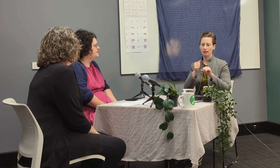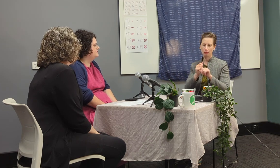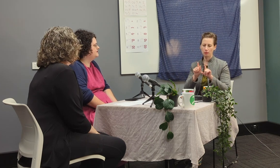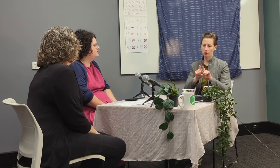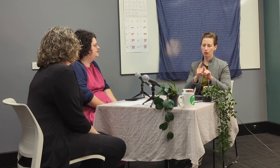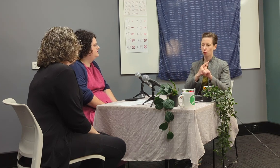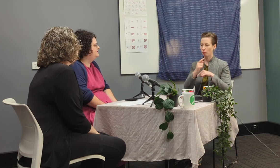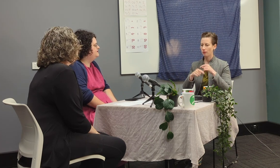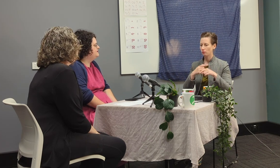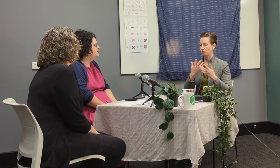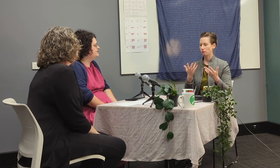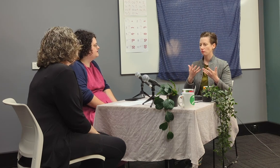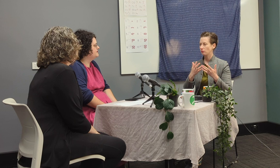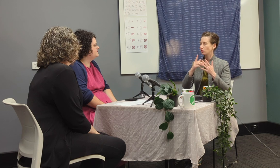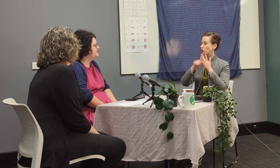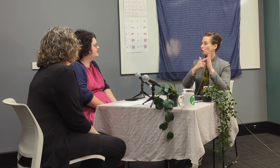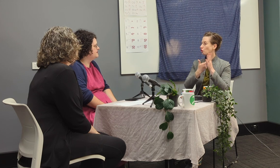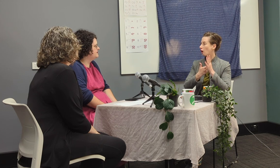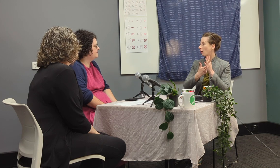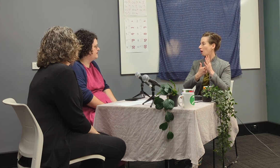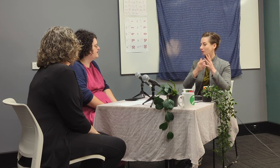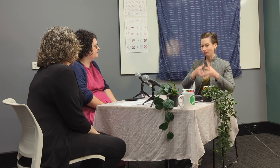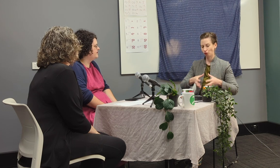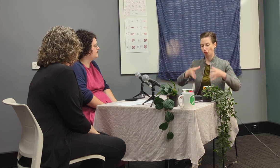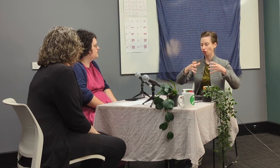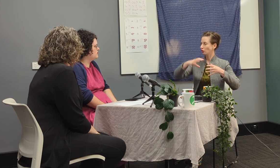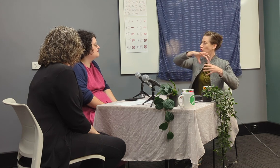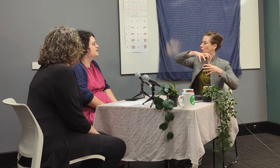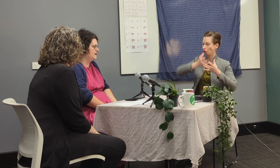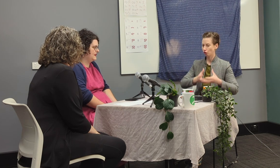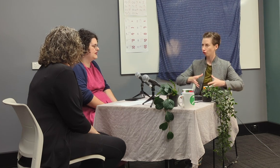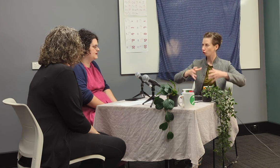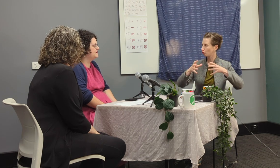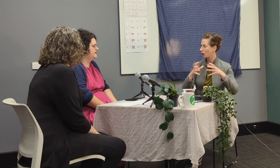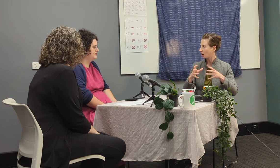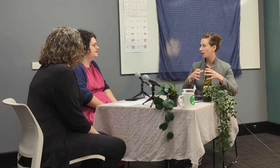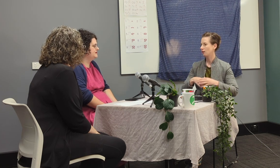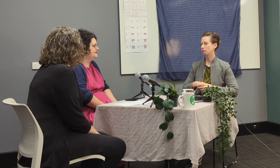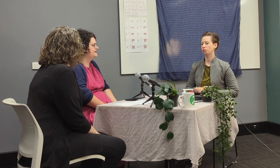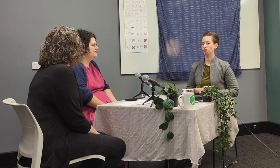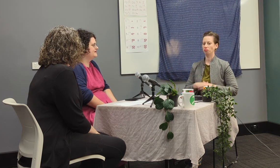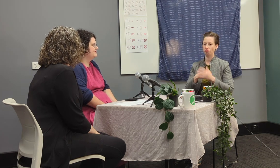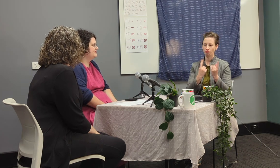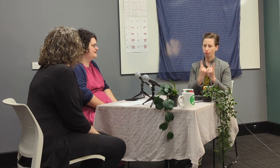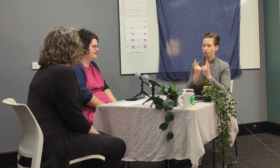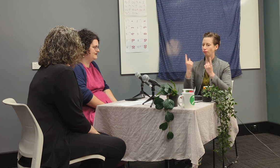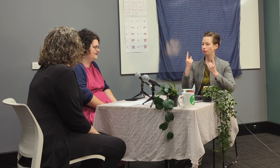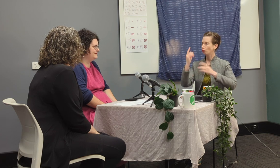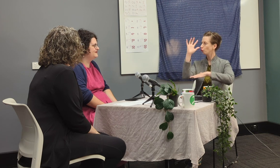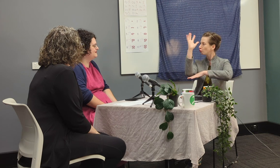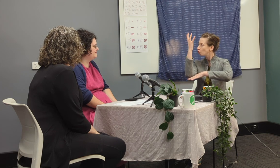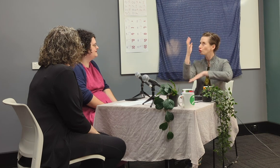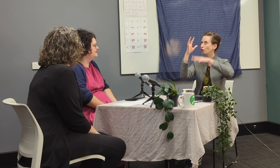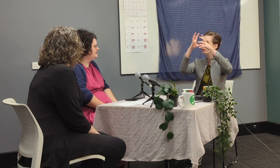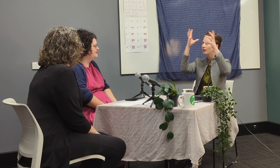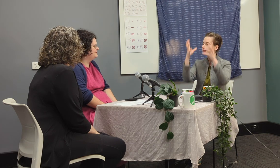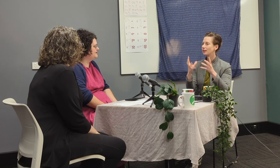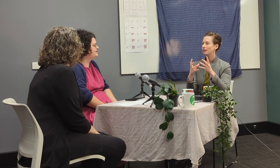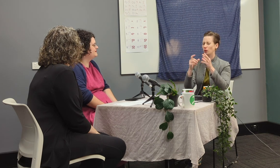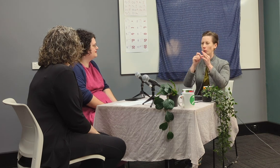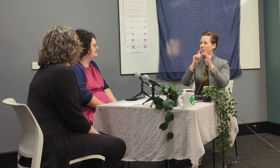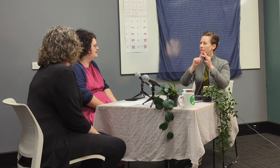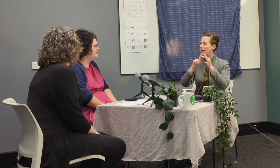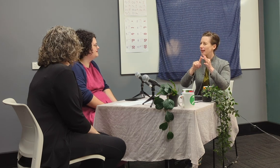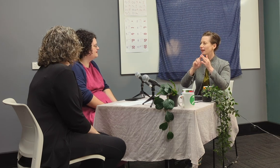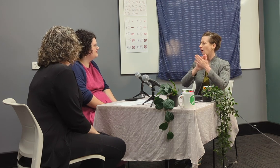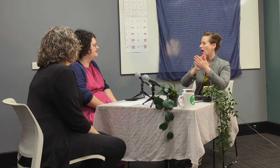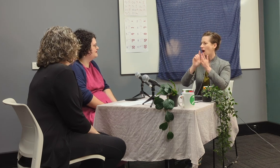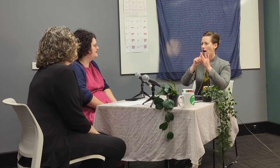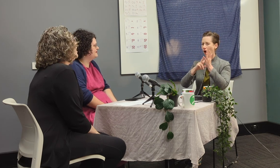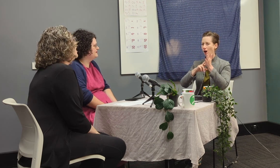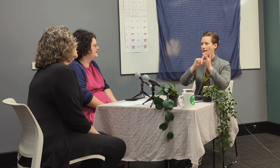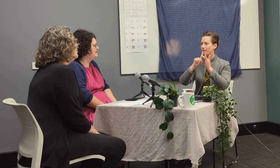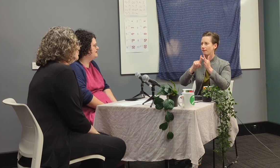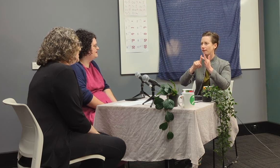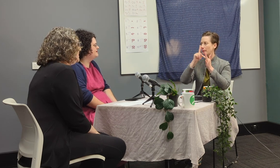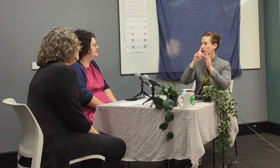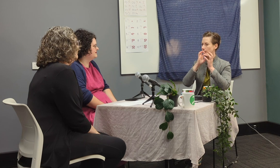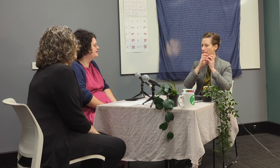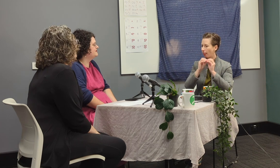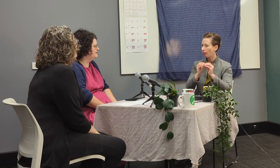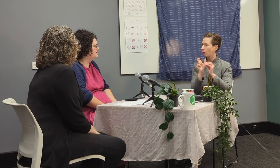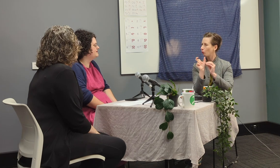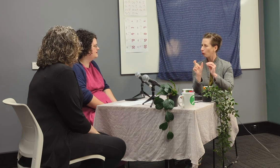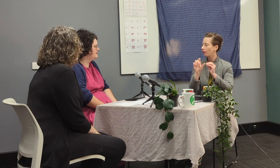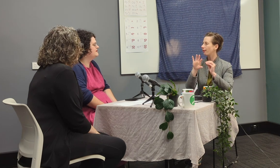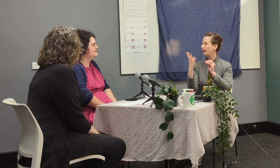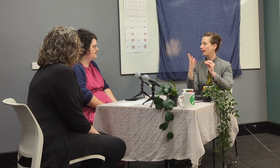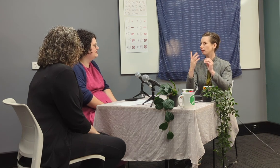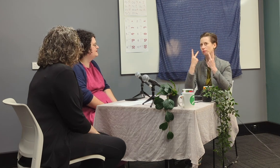For example, it discussed a jar with a lid and various elements, so a tree, beehive – people